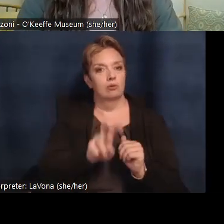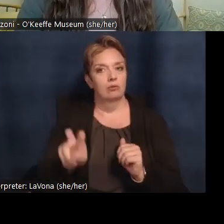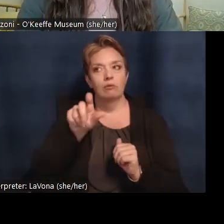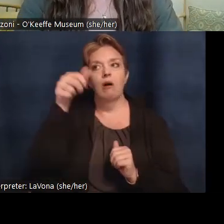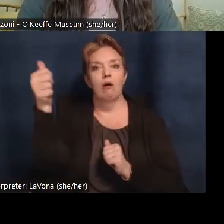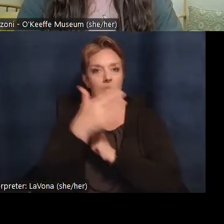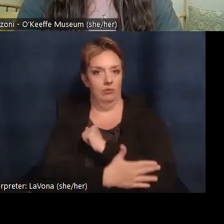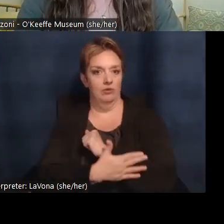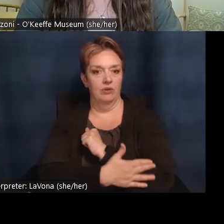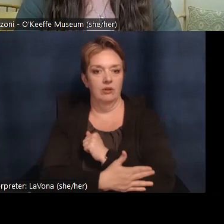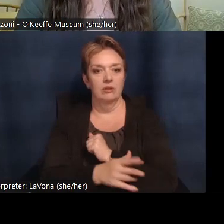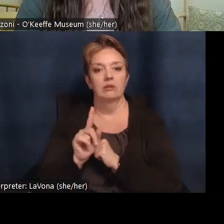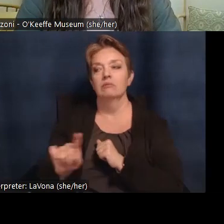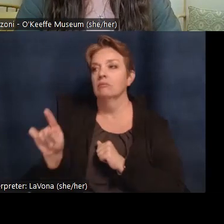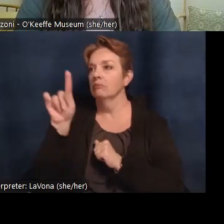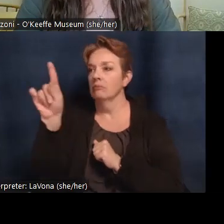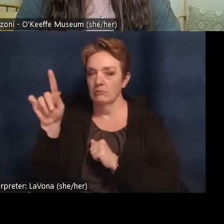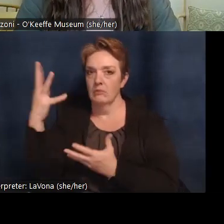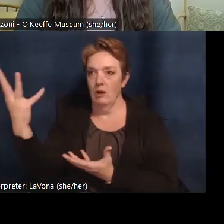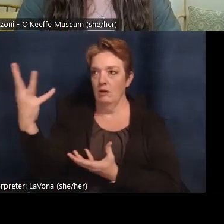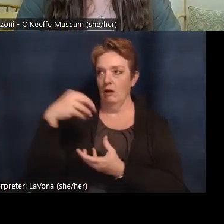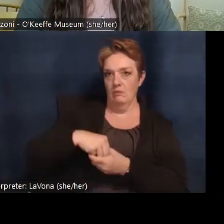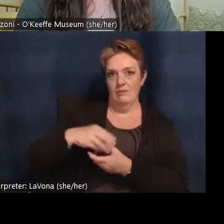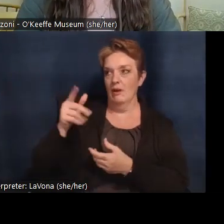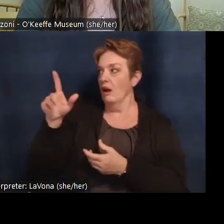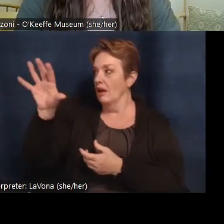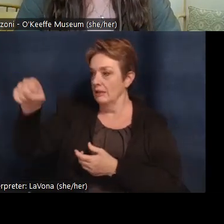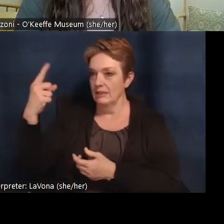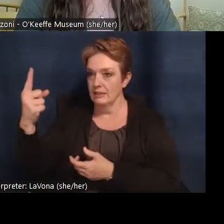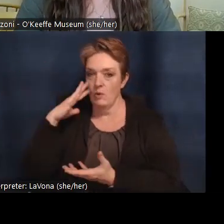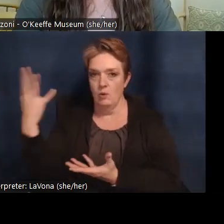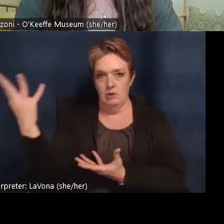She brought back objects and incorporated them into the physical structure of the building,